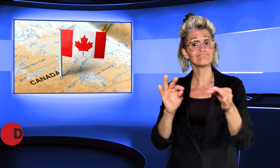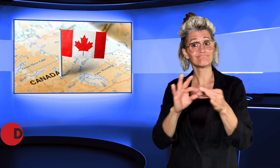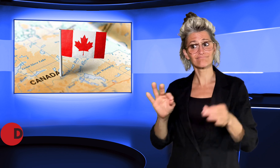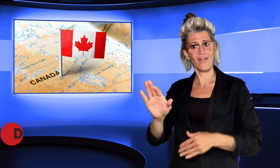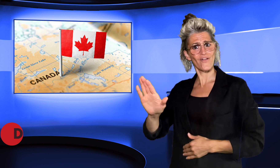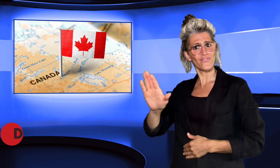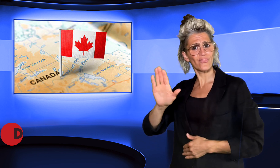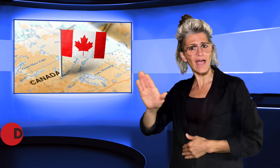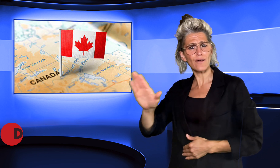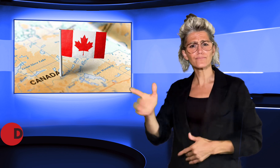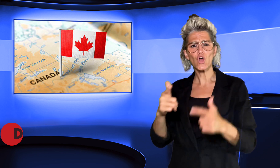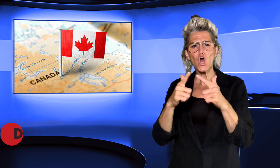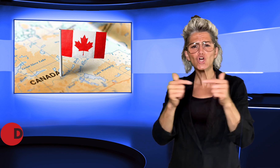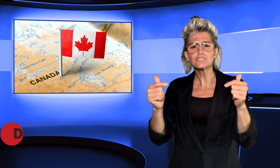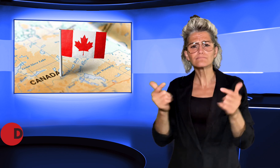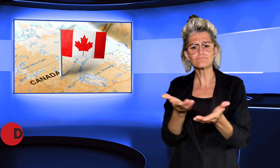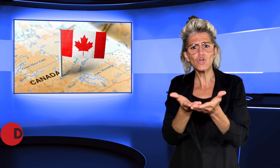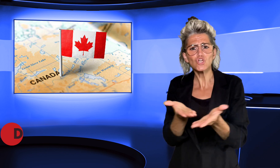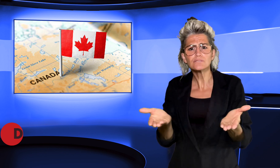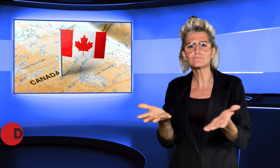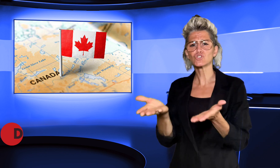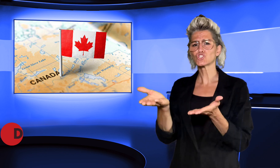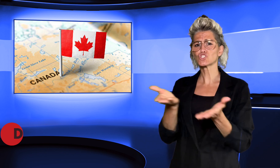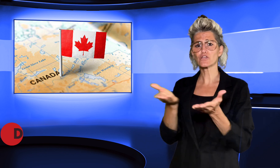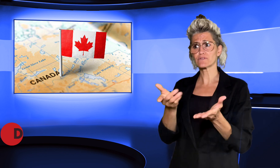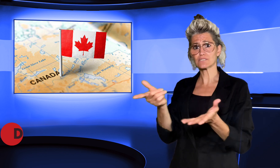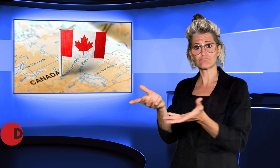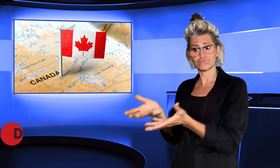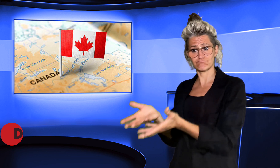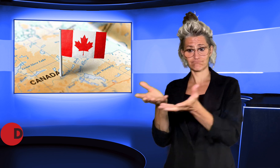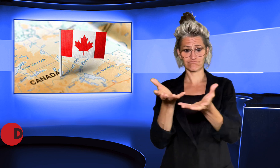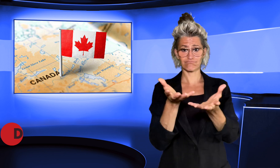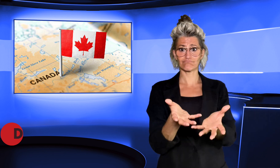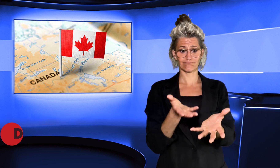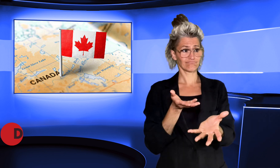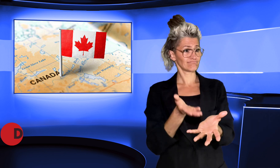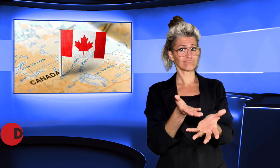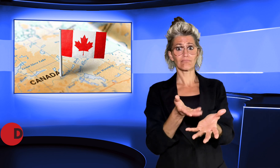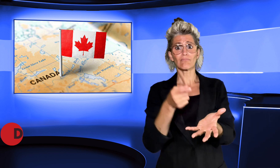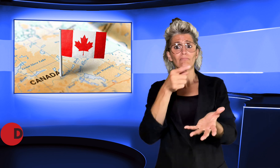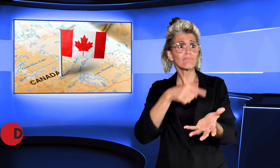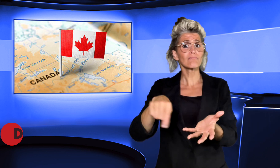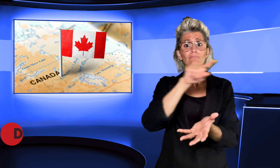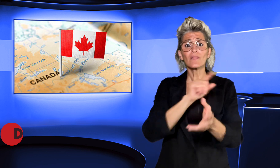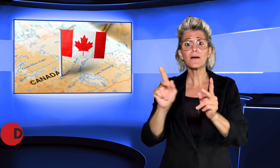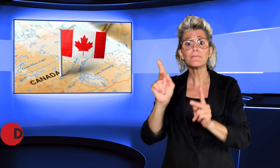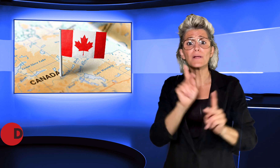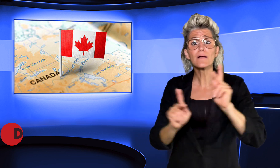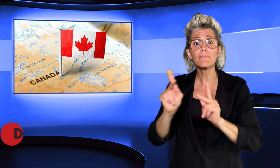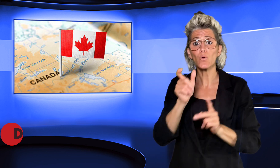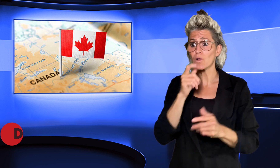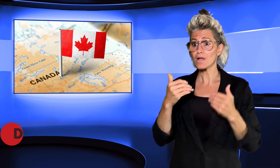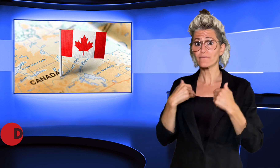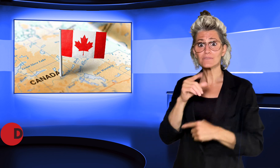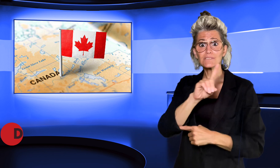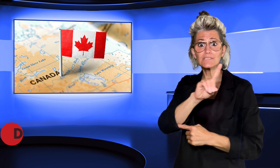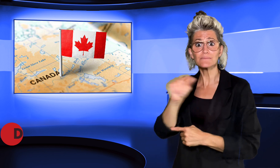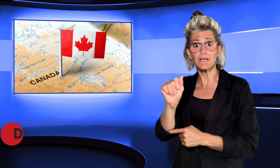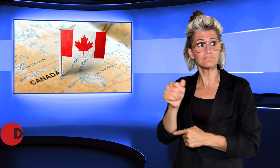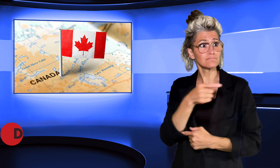says they are giving people with disabilities the same opportunity